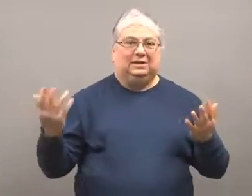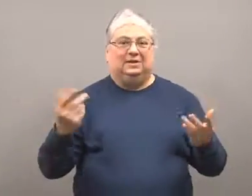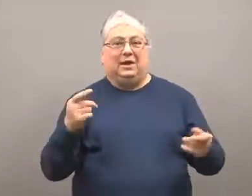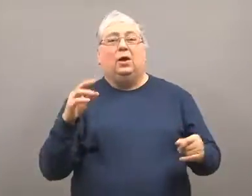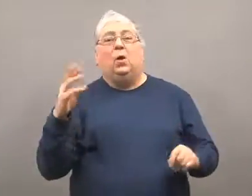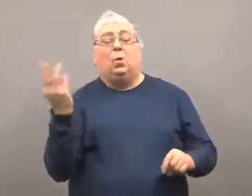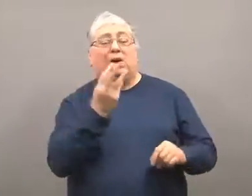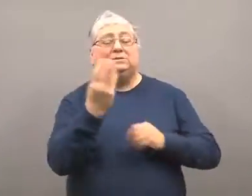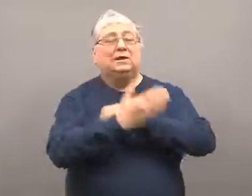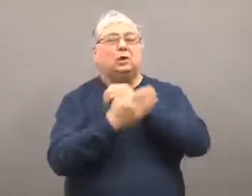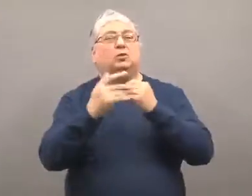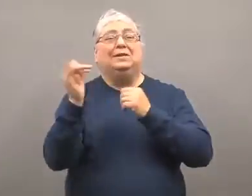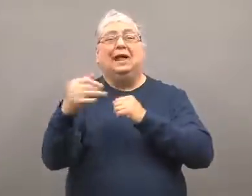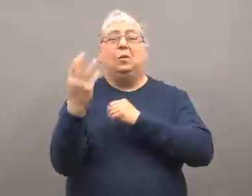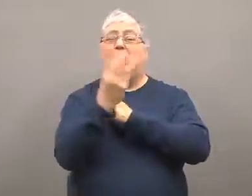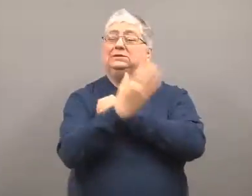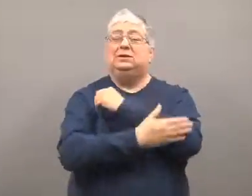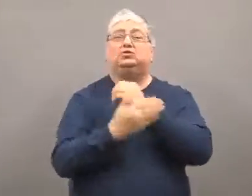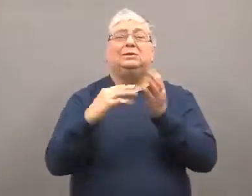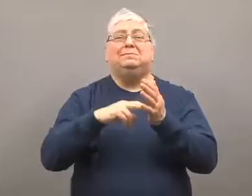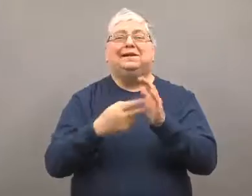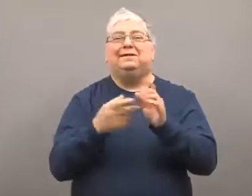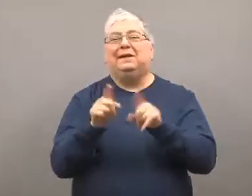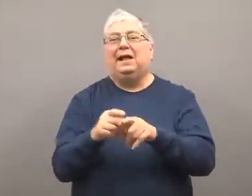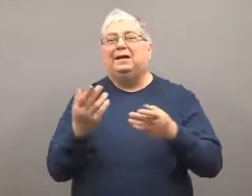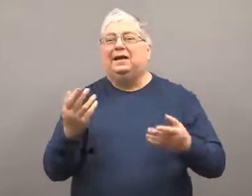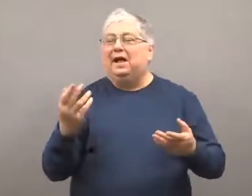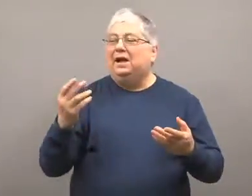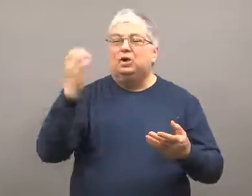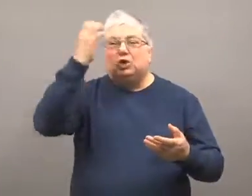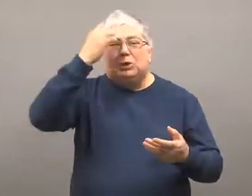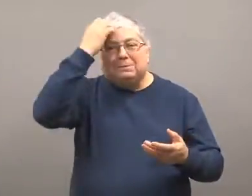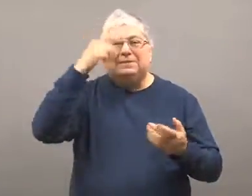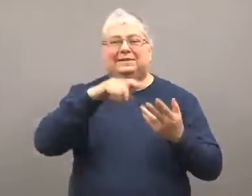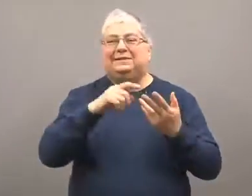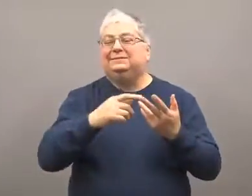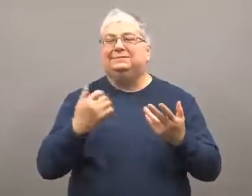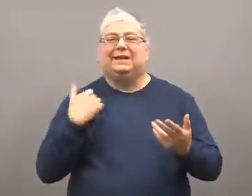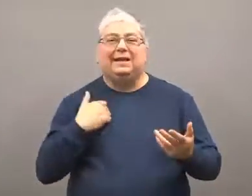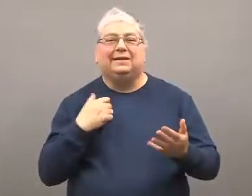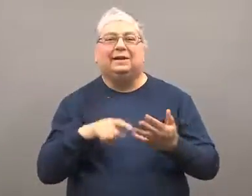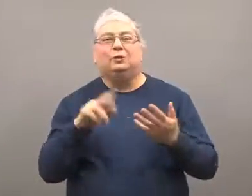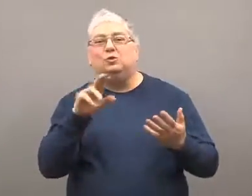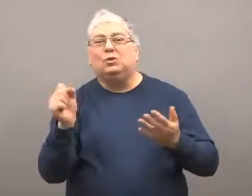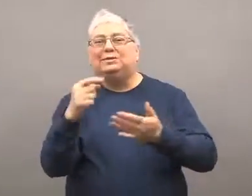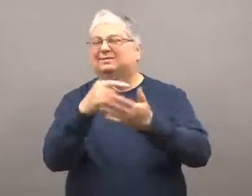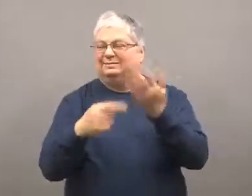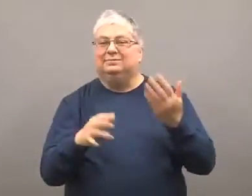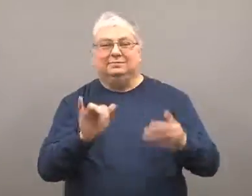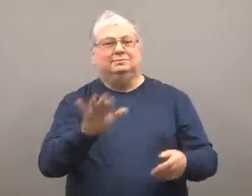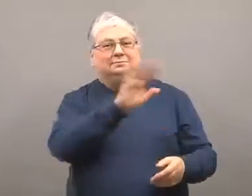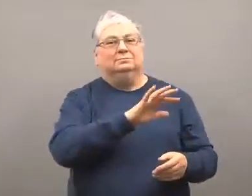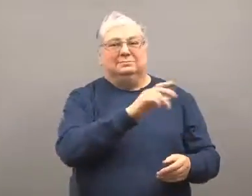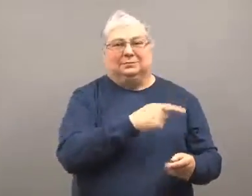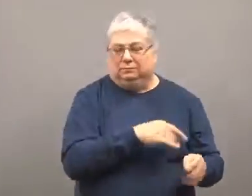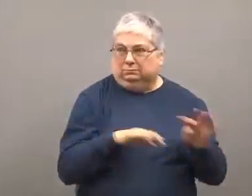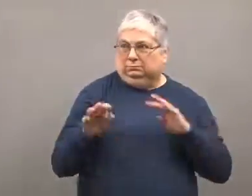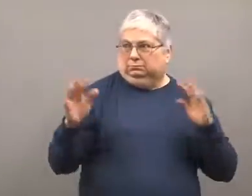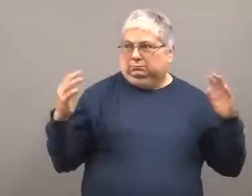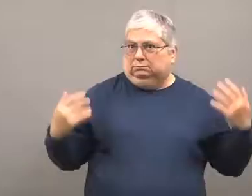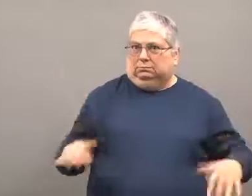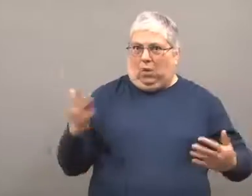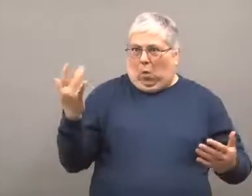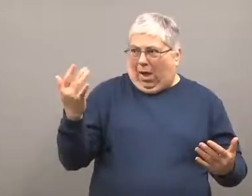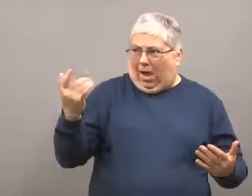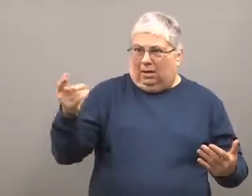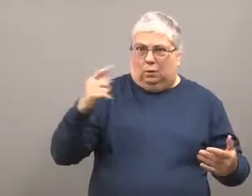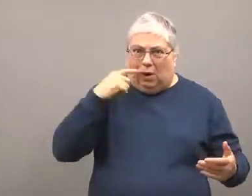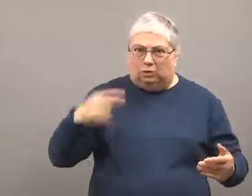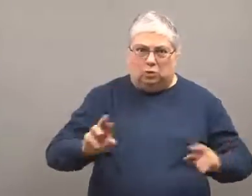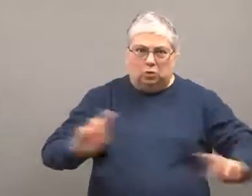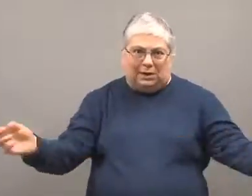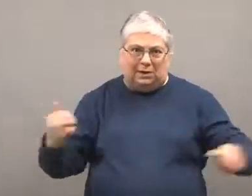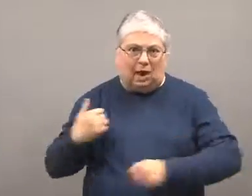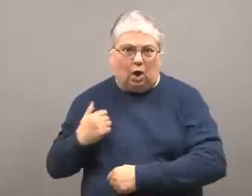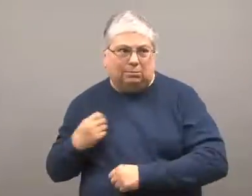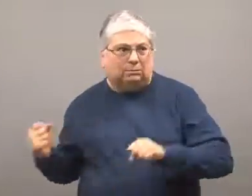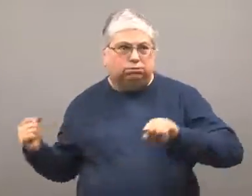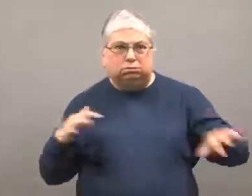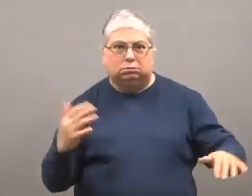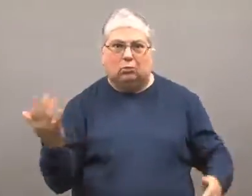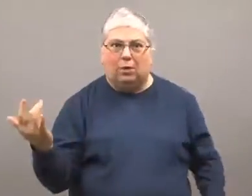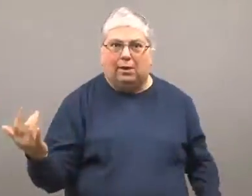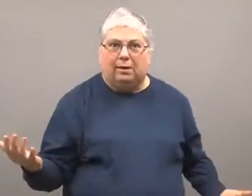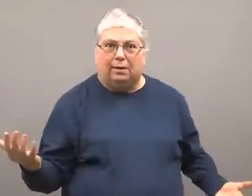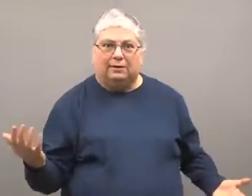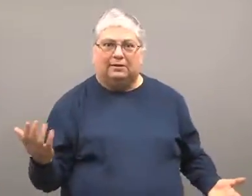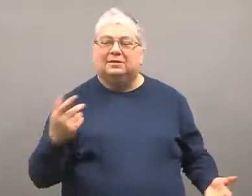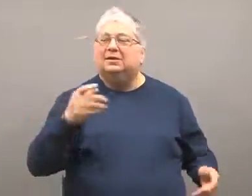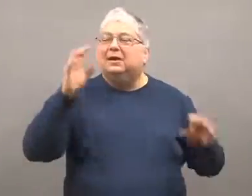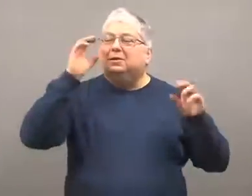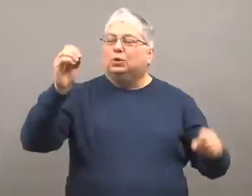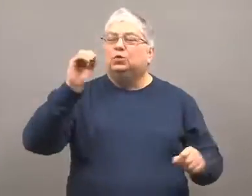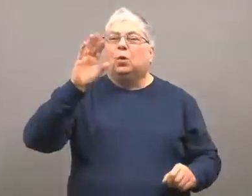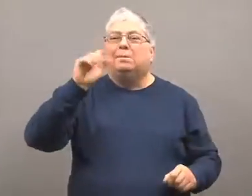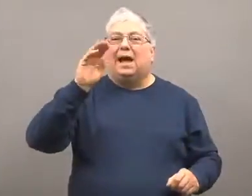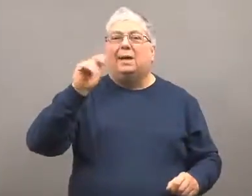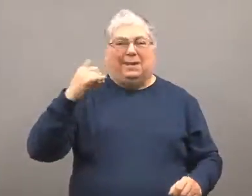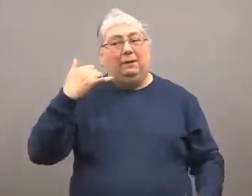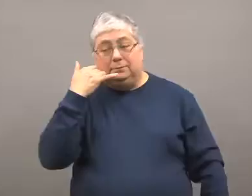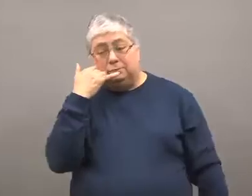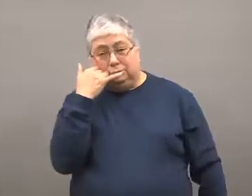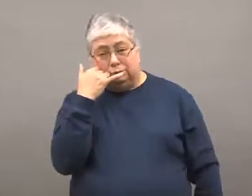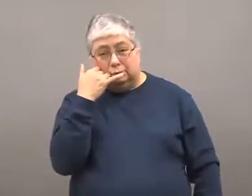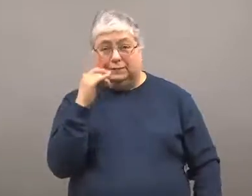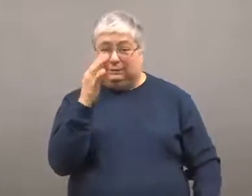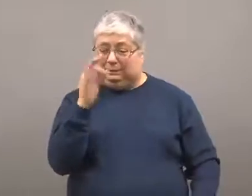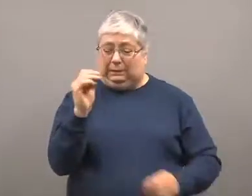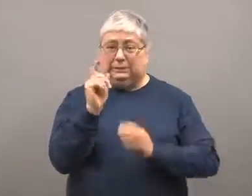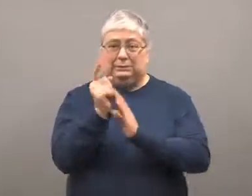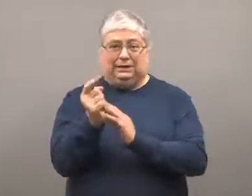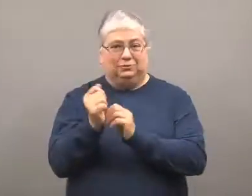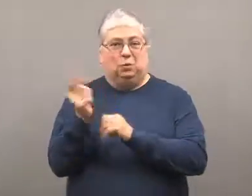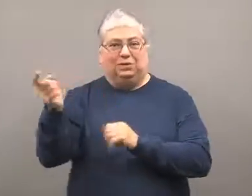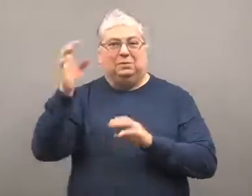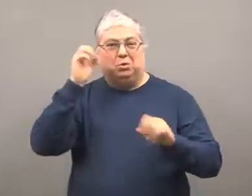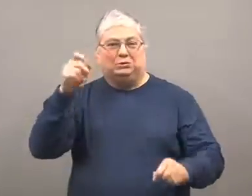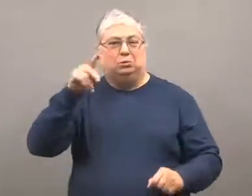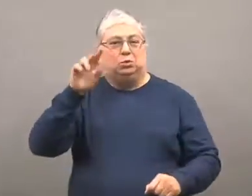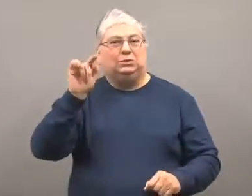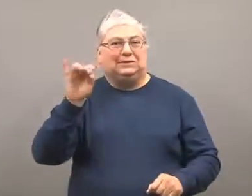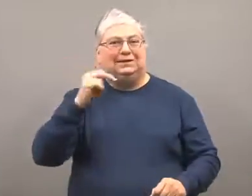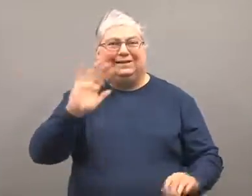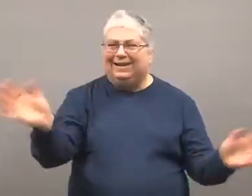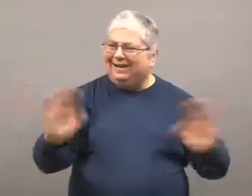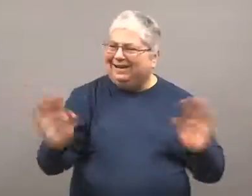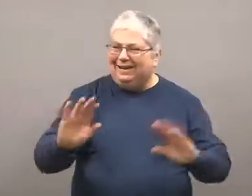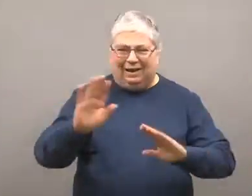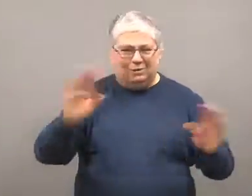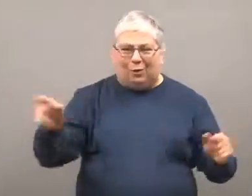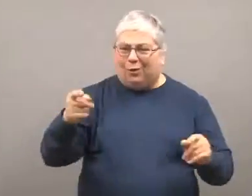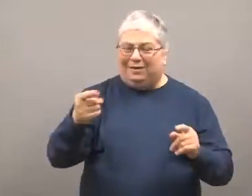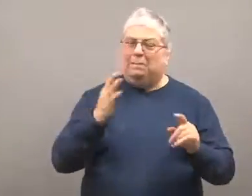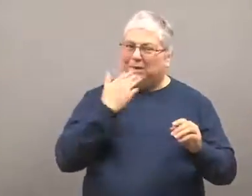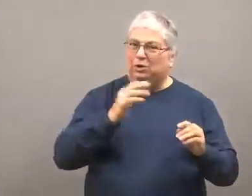Western countries were shocked at Russian plans to invade.